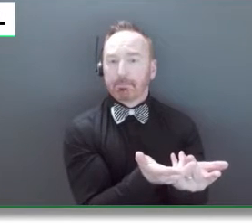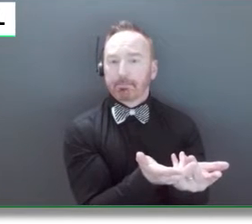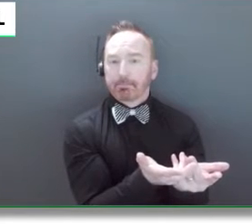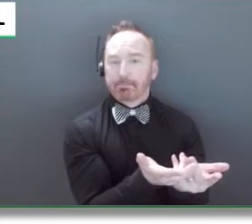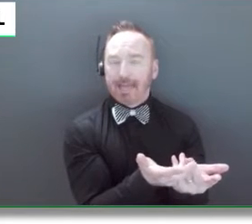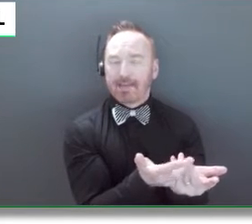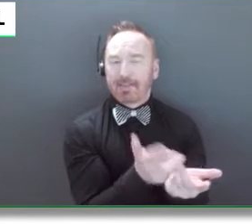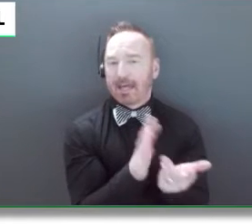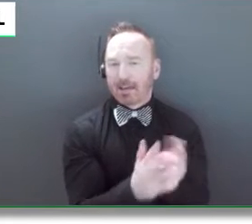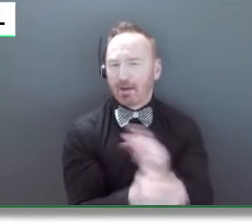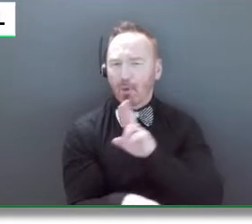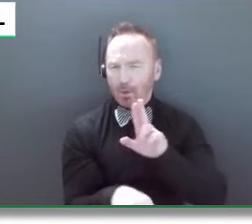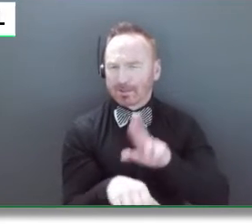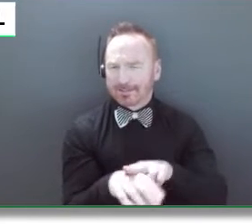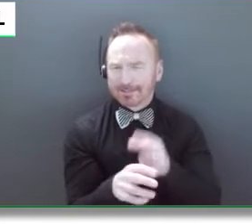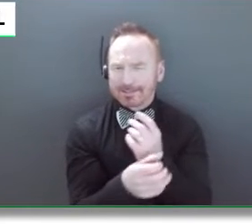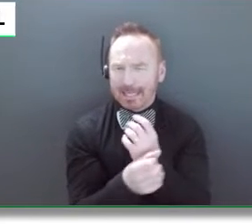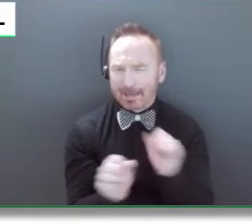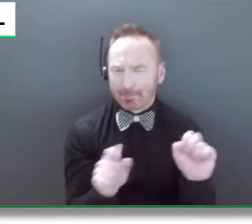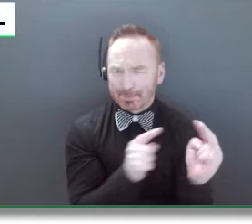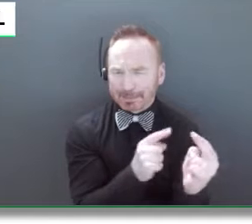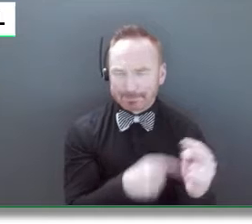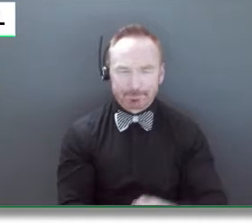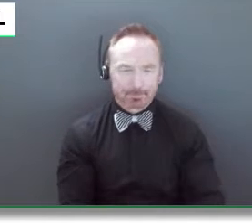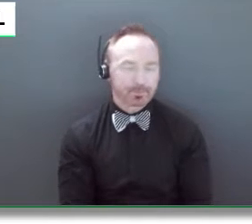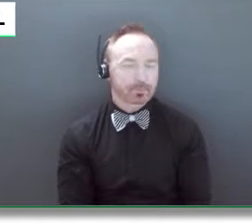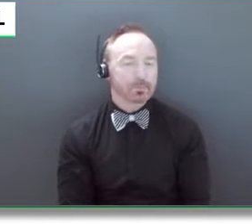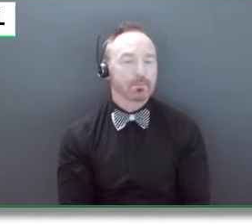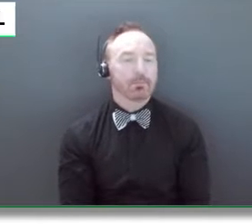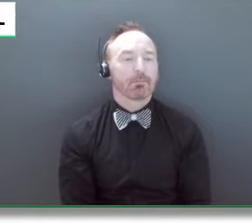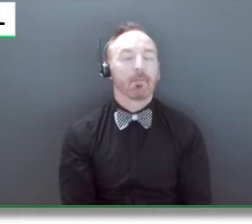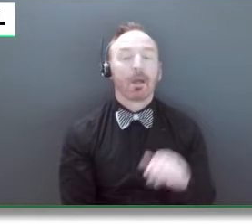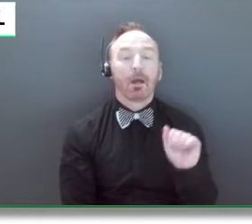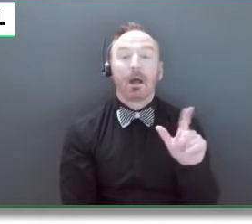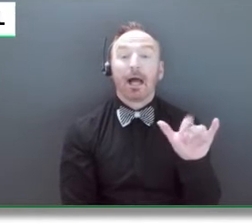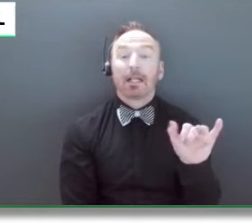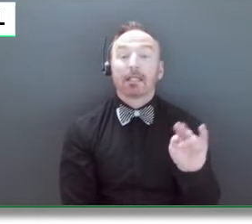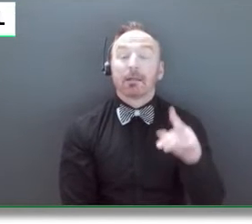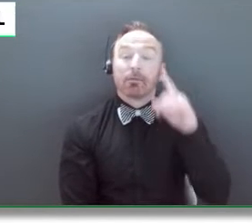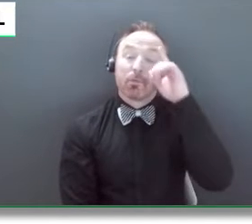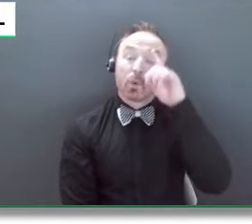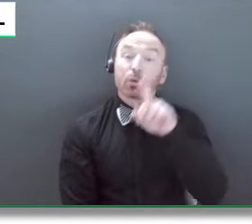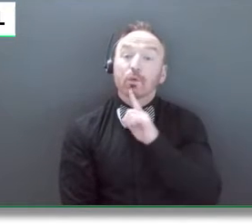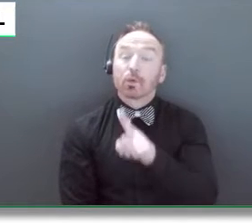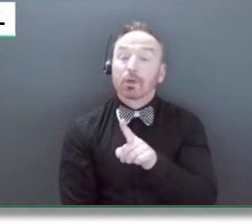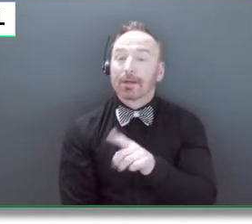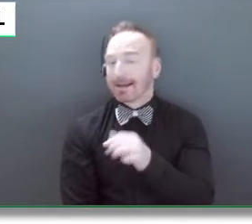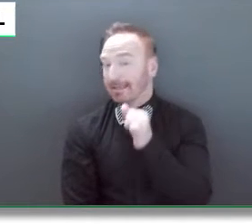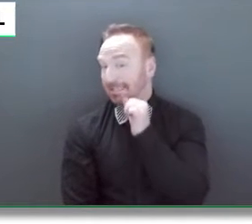Absolutely, absolutely um that was some things that definitely came up in yesterday's conversations as well